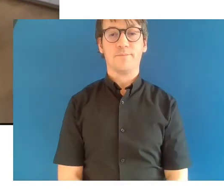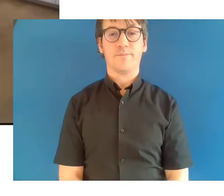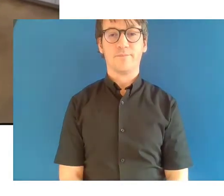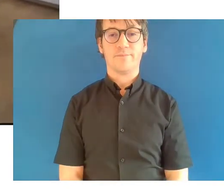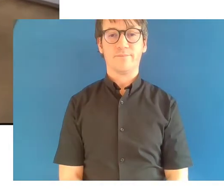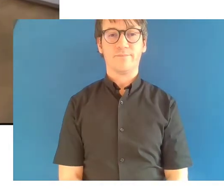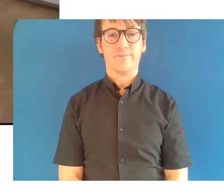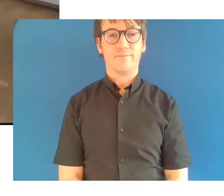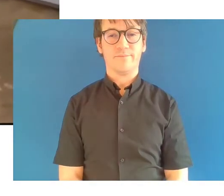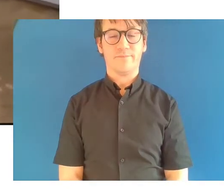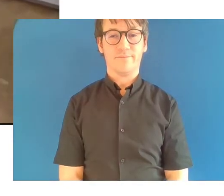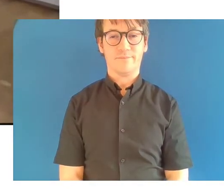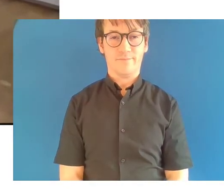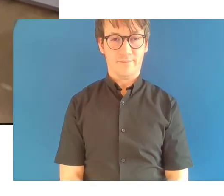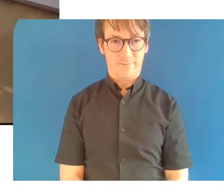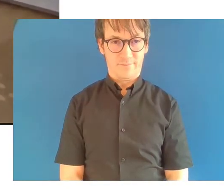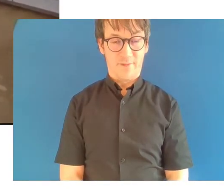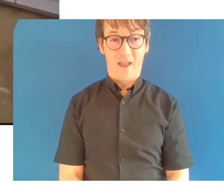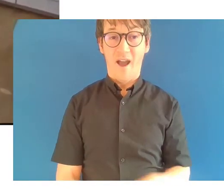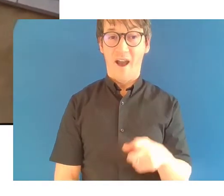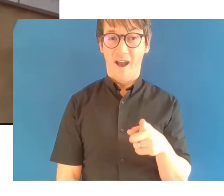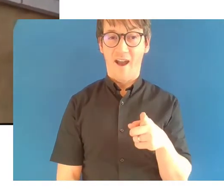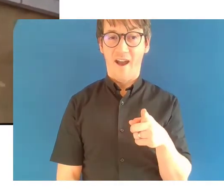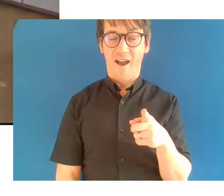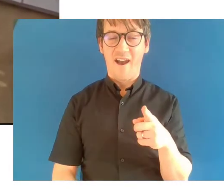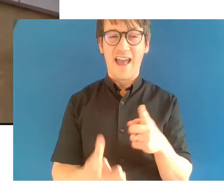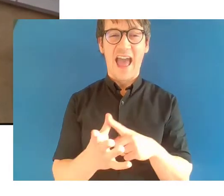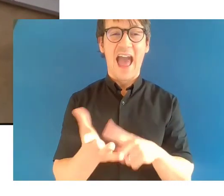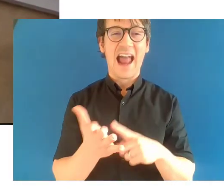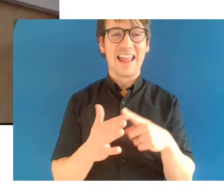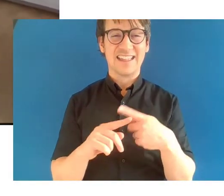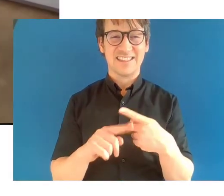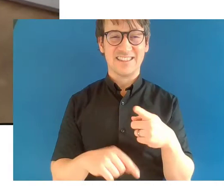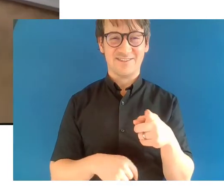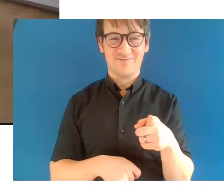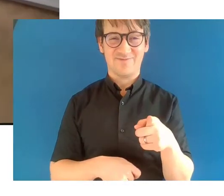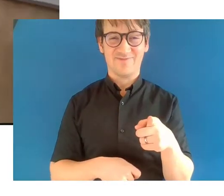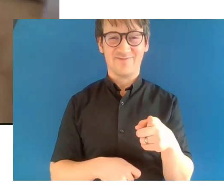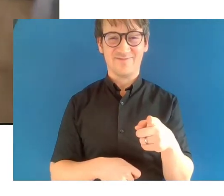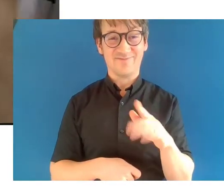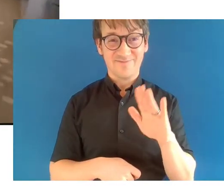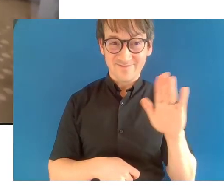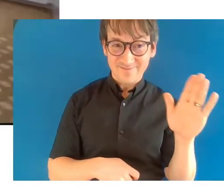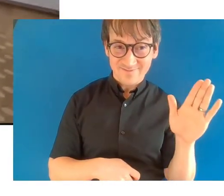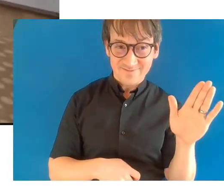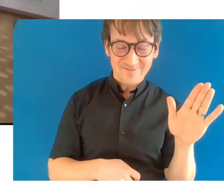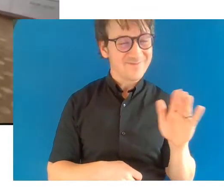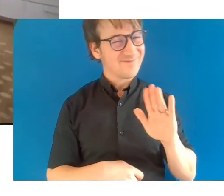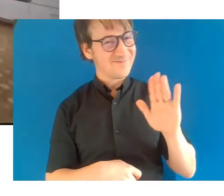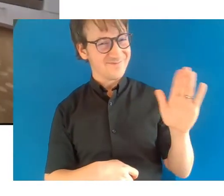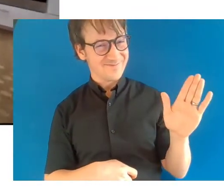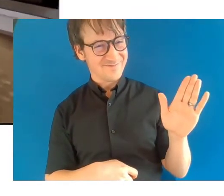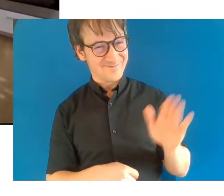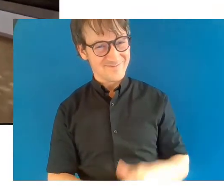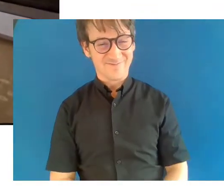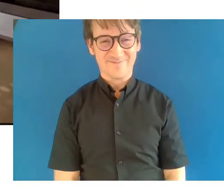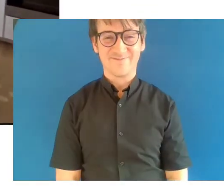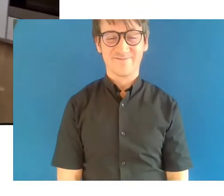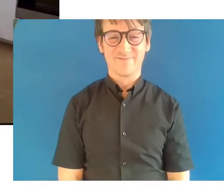Aha - here’s Alex. Hi Alex! Hello Praminda!